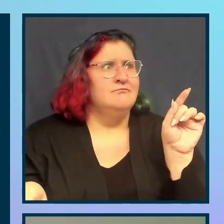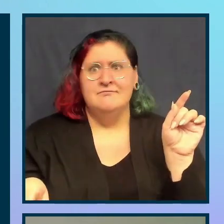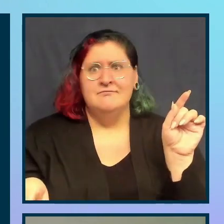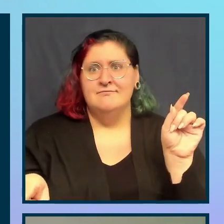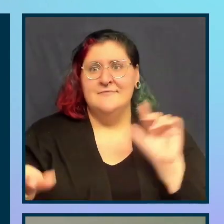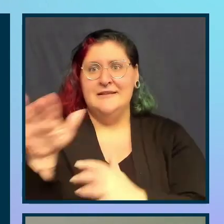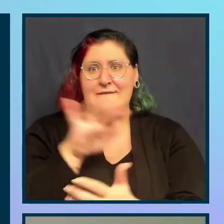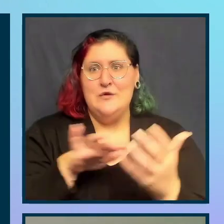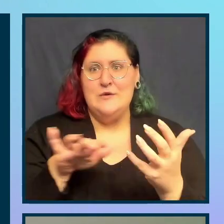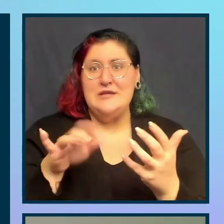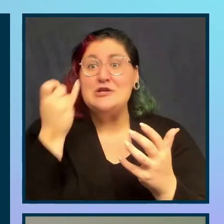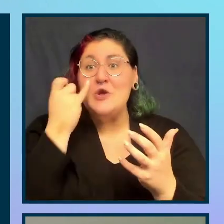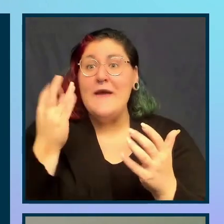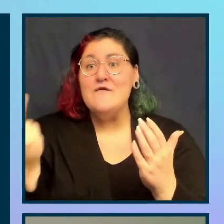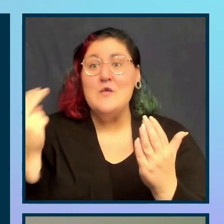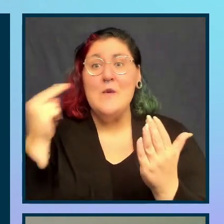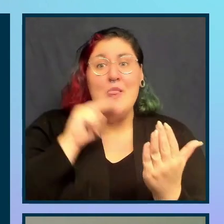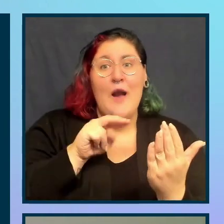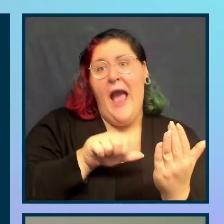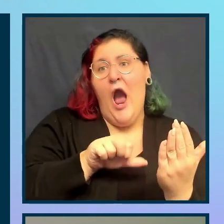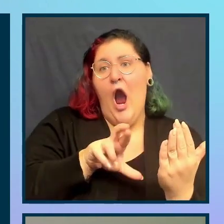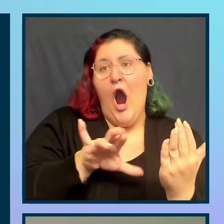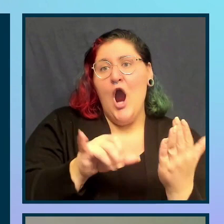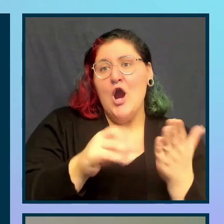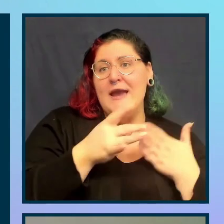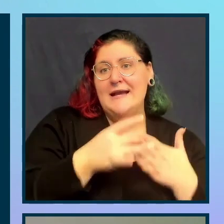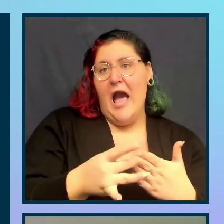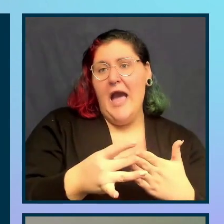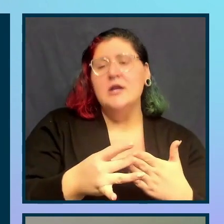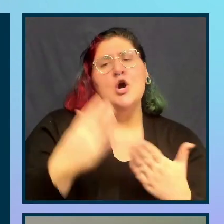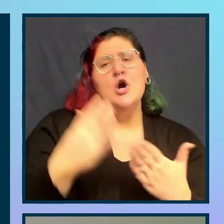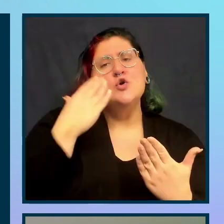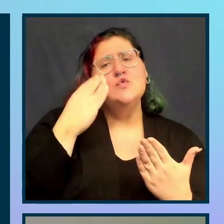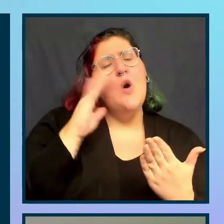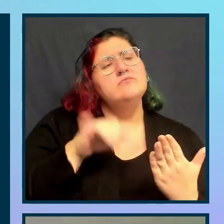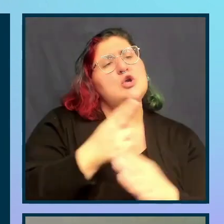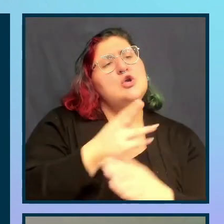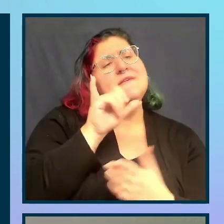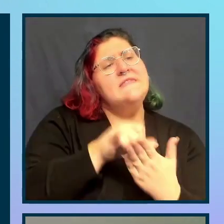and said, "Yes, I should use menu roles for navigation." You would miss kind of this overwhelming consensus